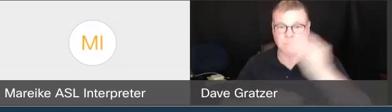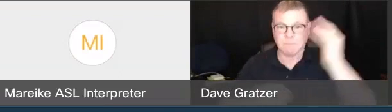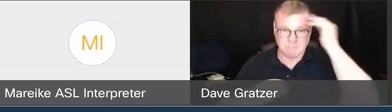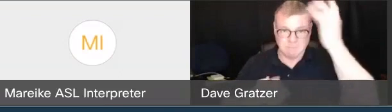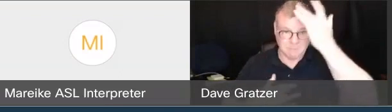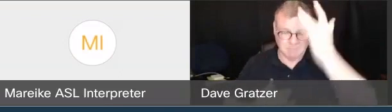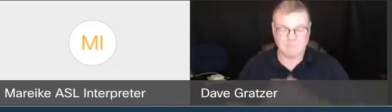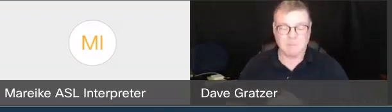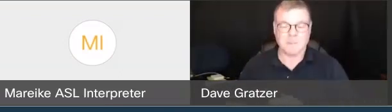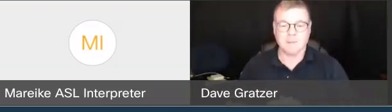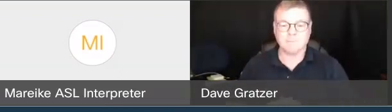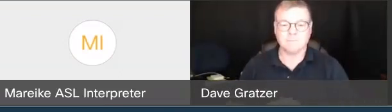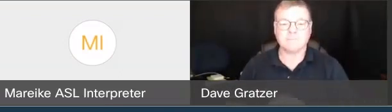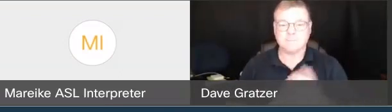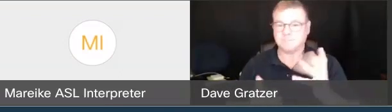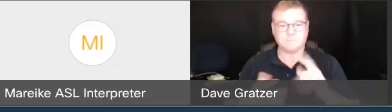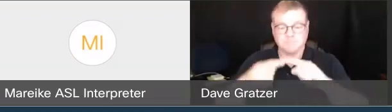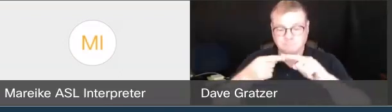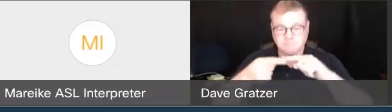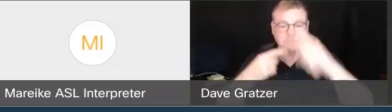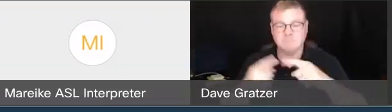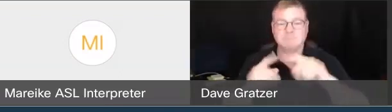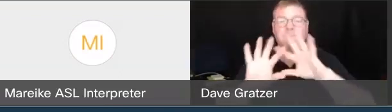so it's that holistic approach I appreciate that thank you.